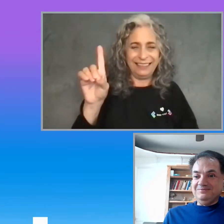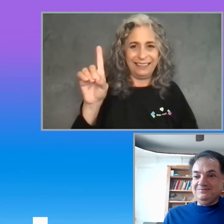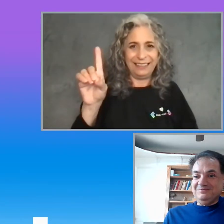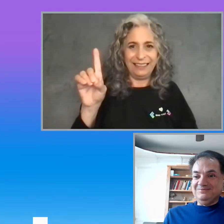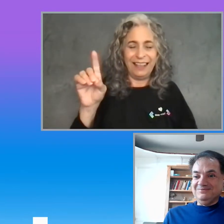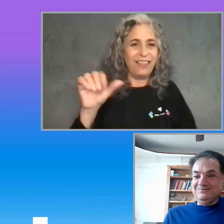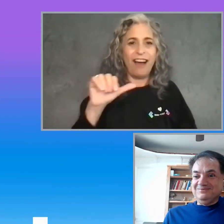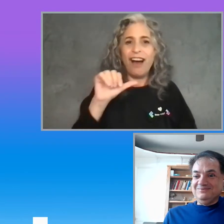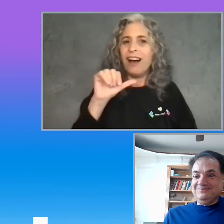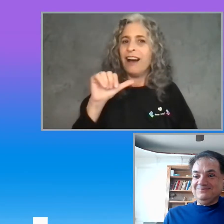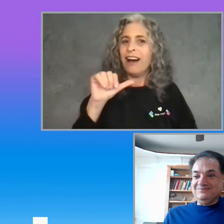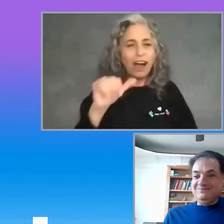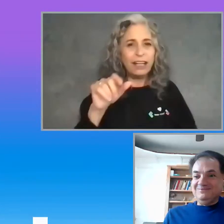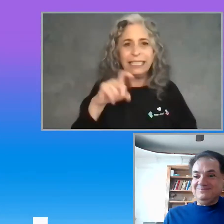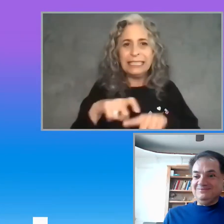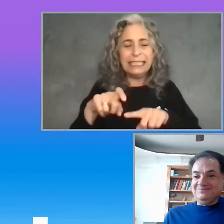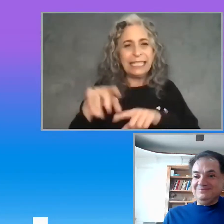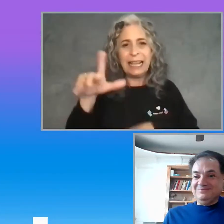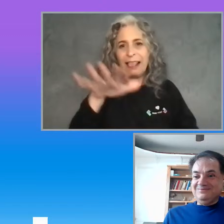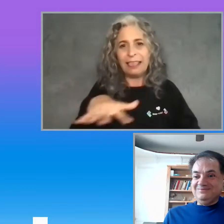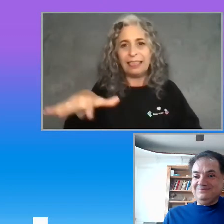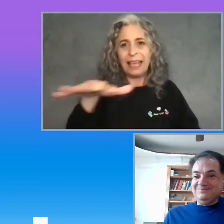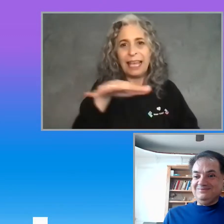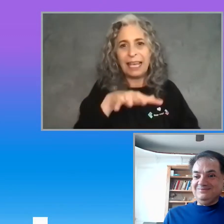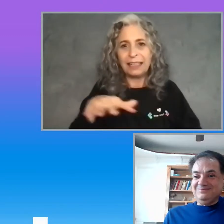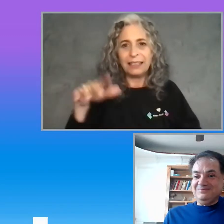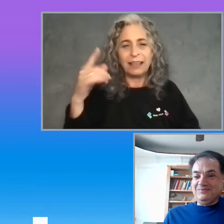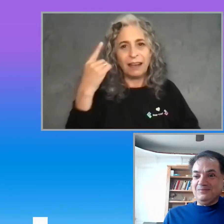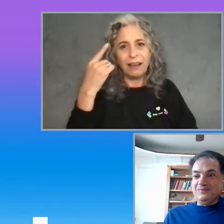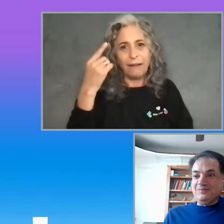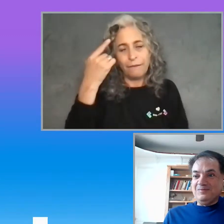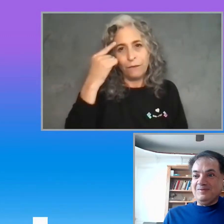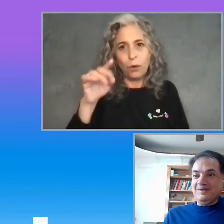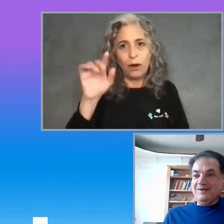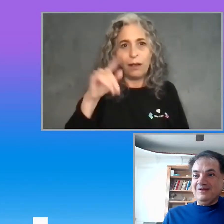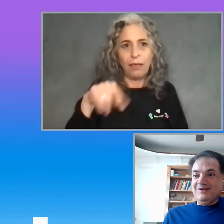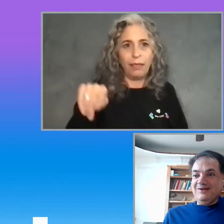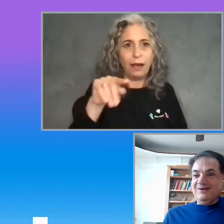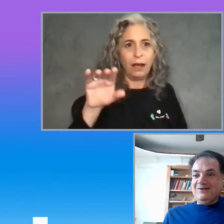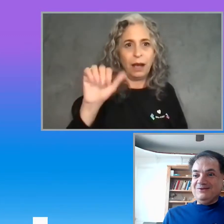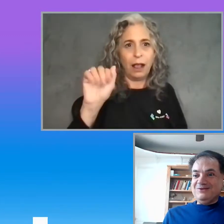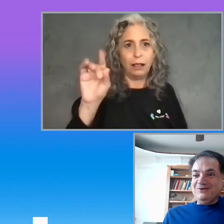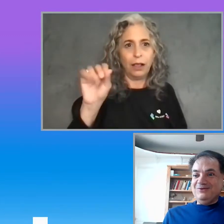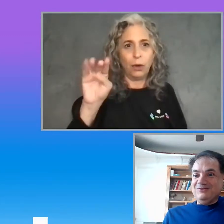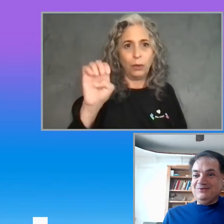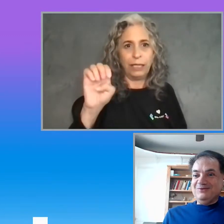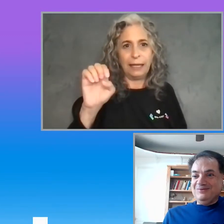California, the unceded land of the Ohlone people. So.